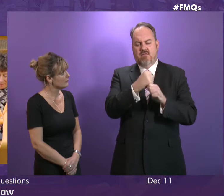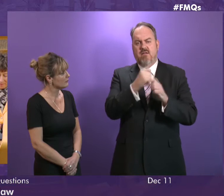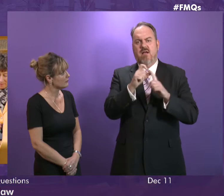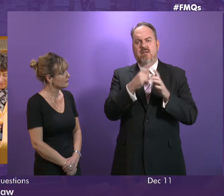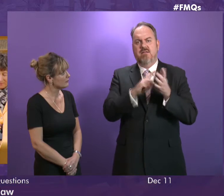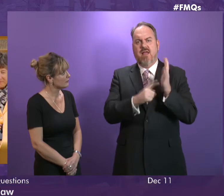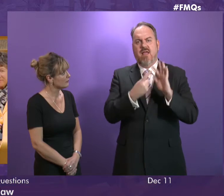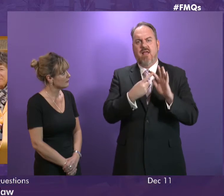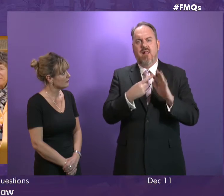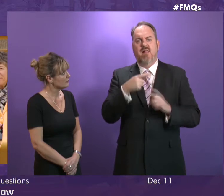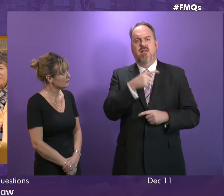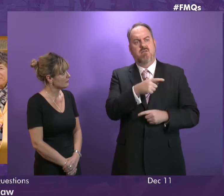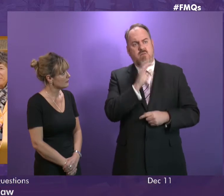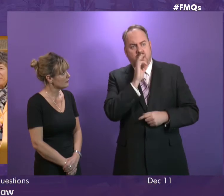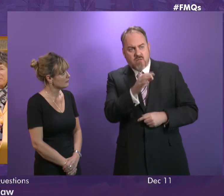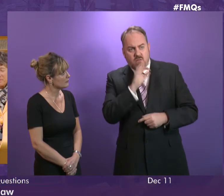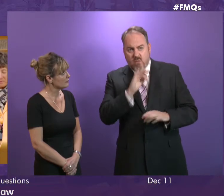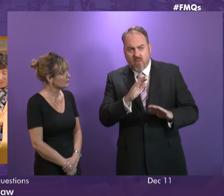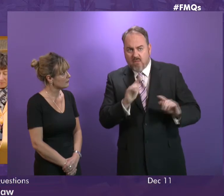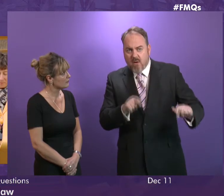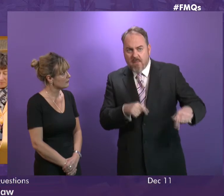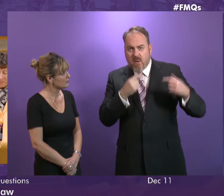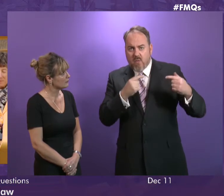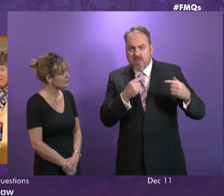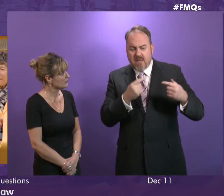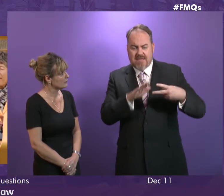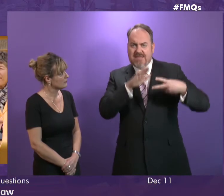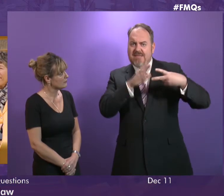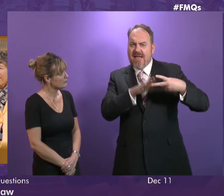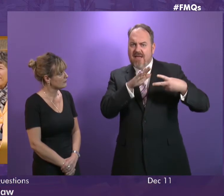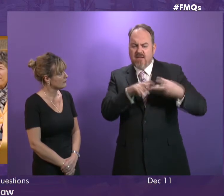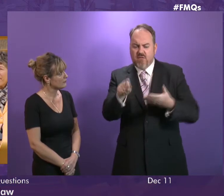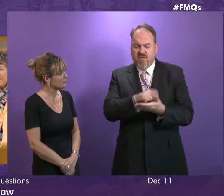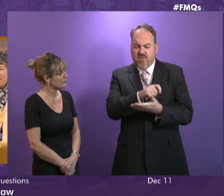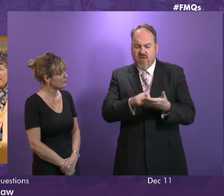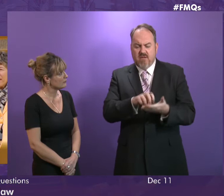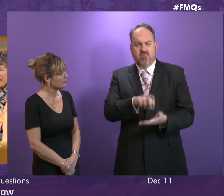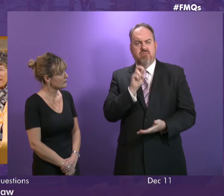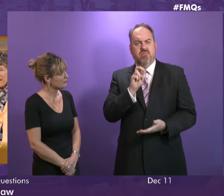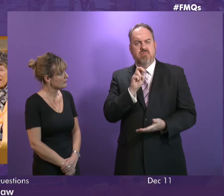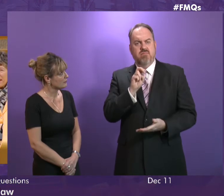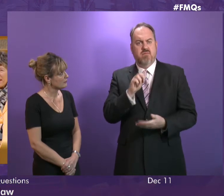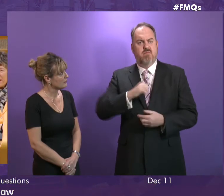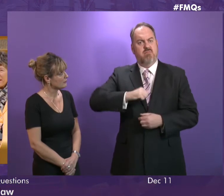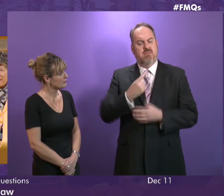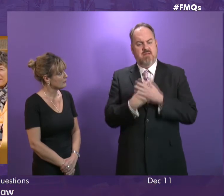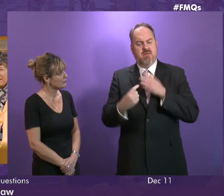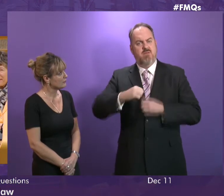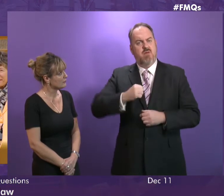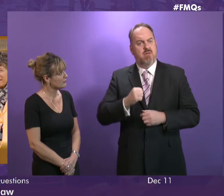to a second independence referendum. On the eve of this election, would she like to share any private conversations that she is having with Jeremy Corbyn?